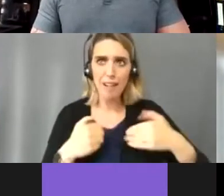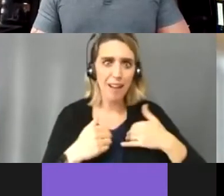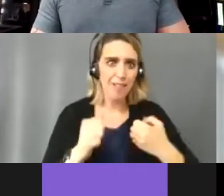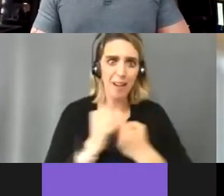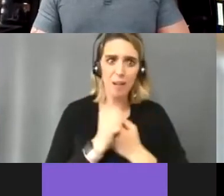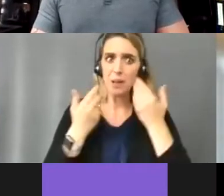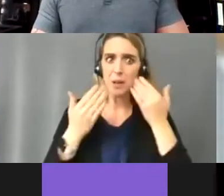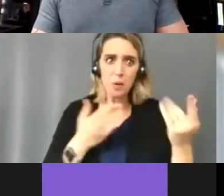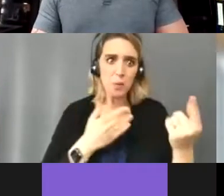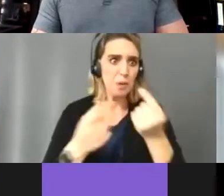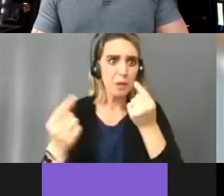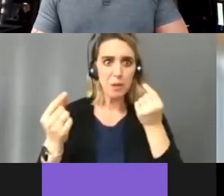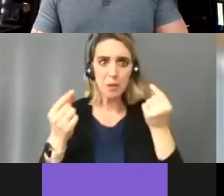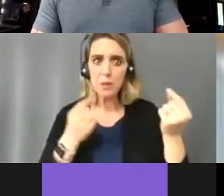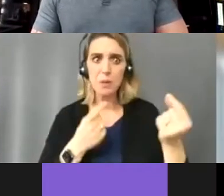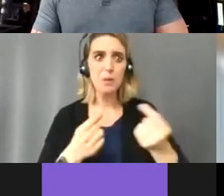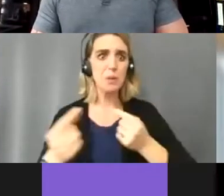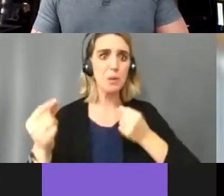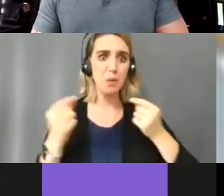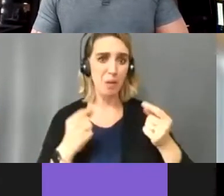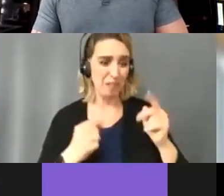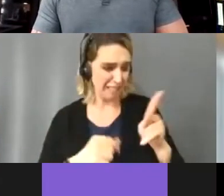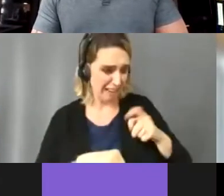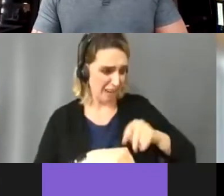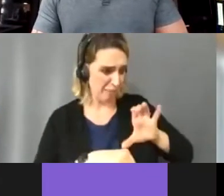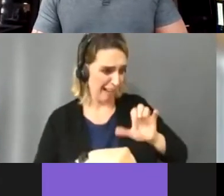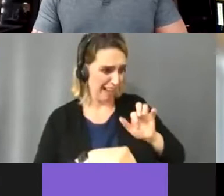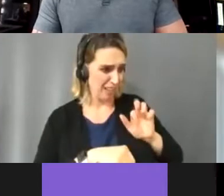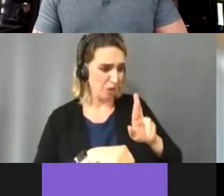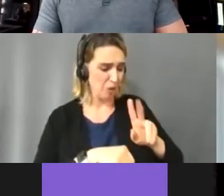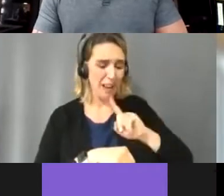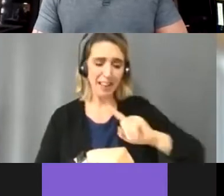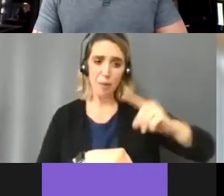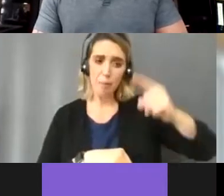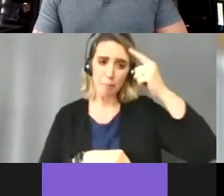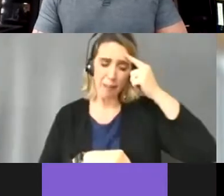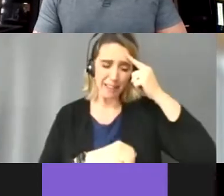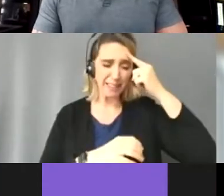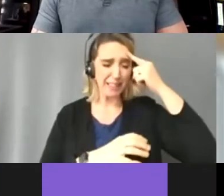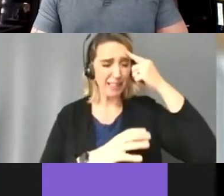And so, knowing where I was in that dark place to be a part of this with you,